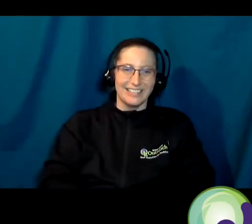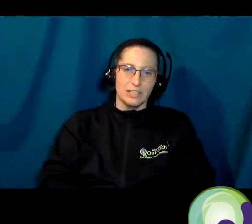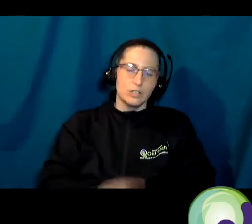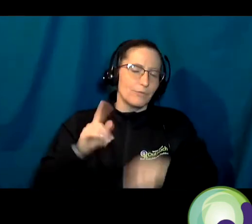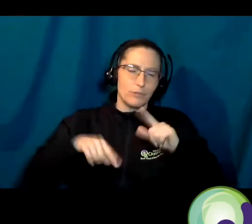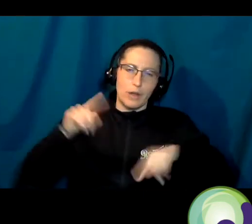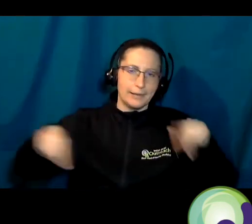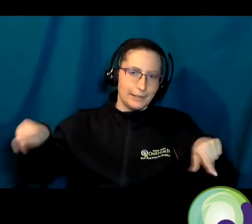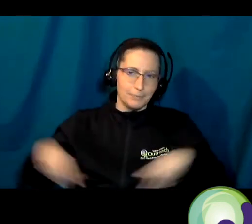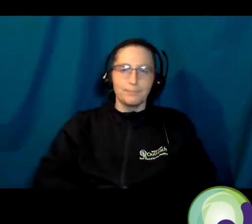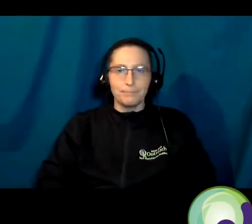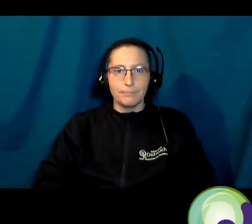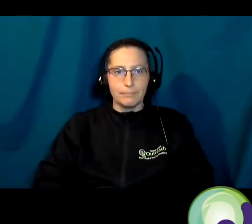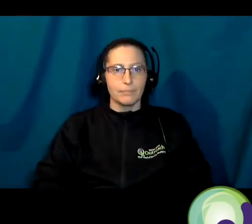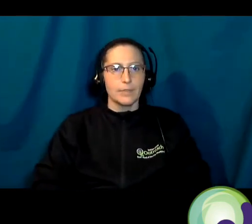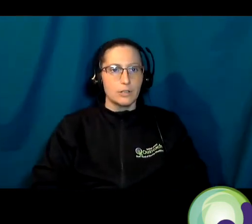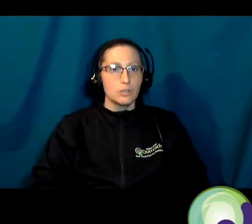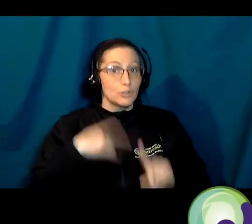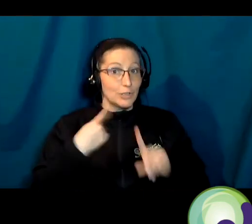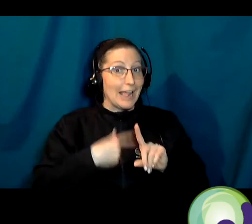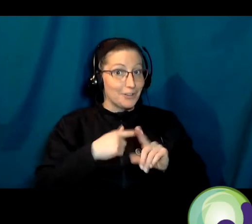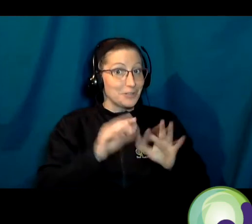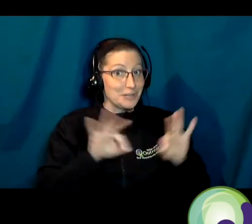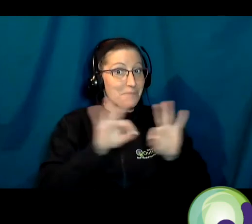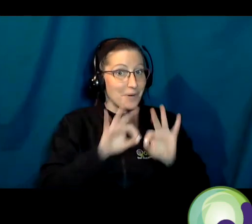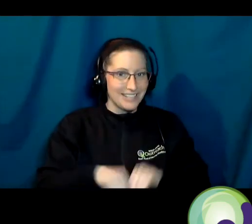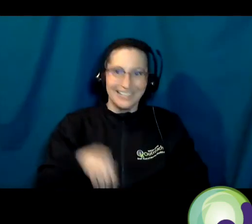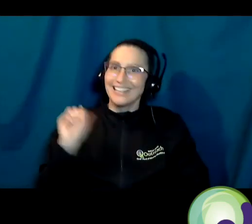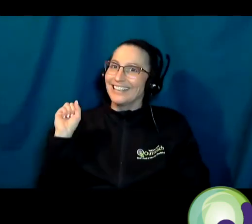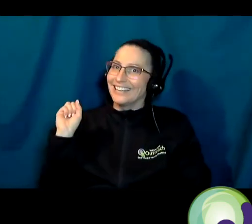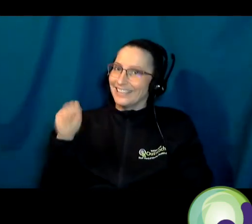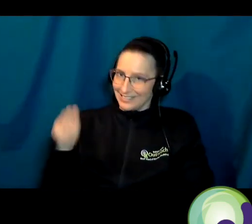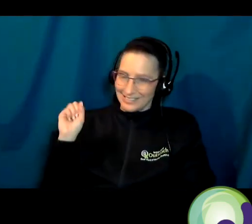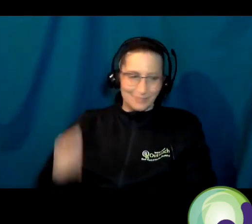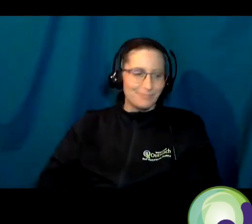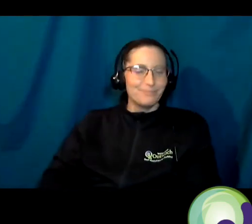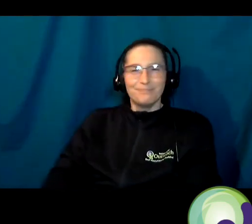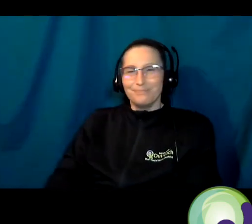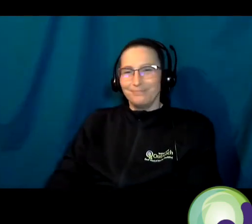Heidi So calendars are important. Anna Marie Most definitely. Heidi